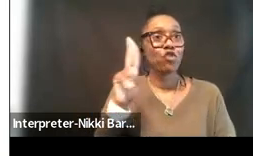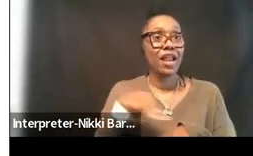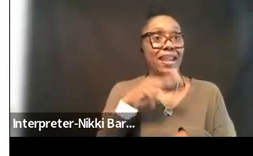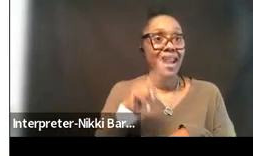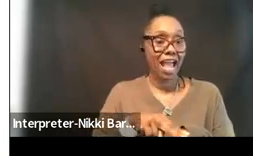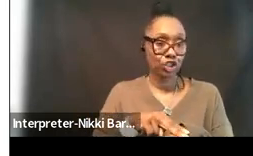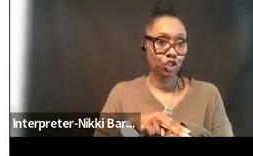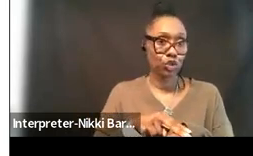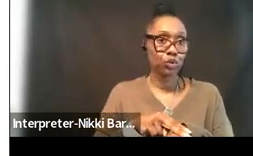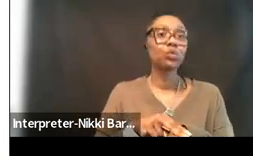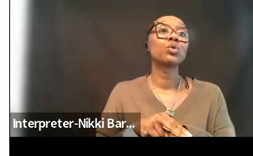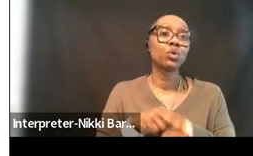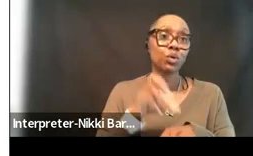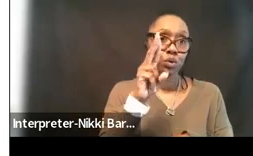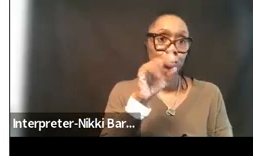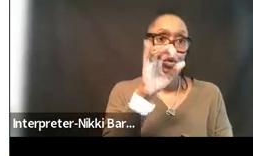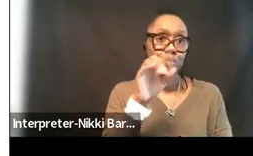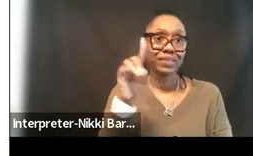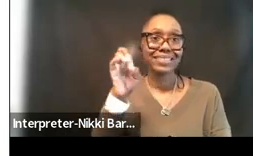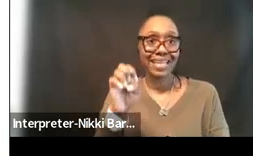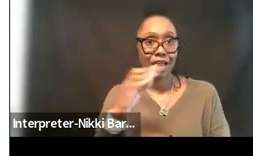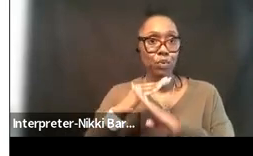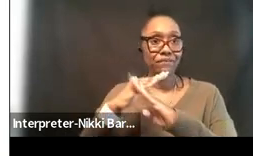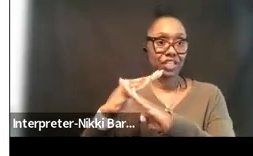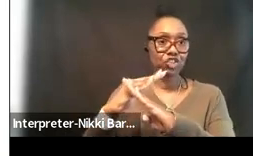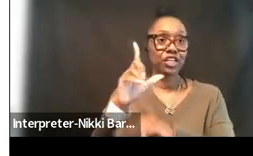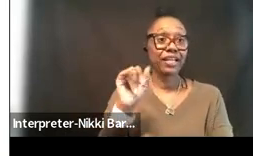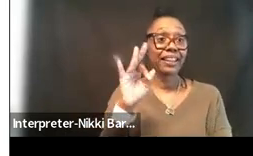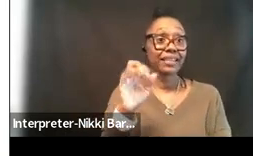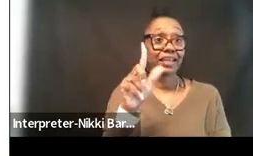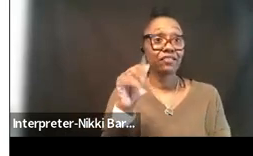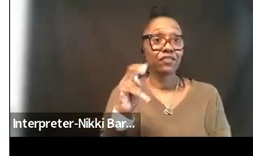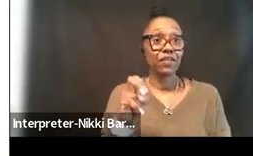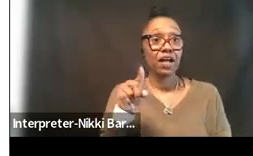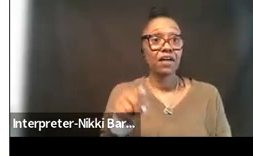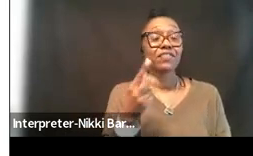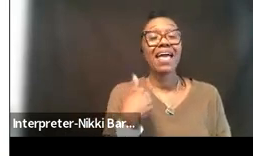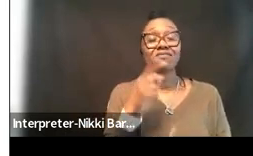9 8 8 is available 24 HA day. It is answered by 2 nonprofits in Louisiana including Vealink and you are routed to a Louisiana 908 center based upon the area.